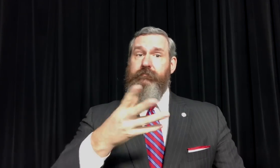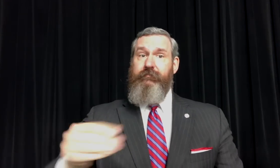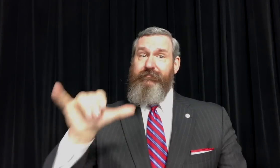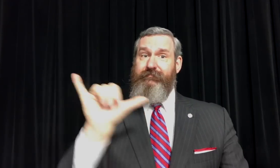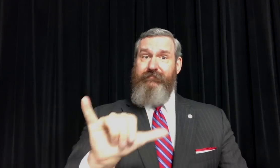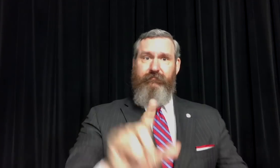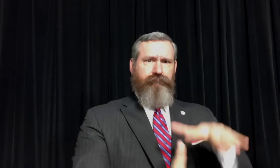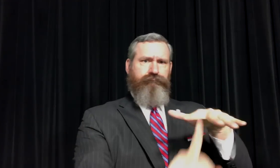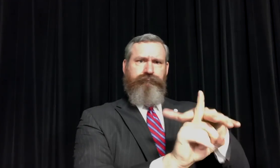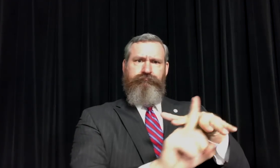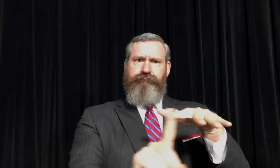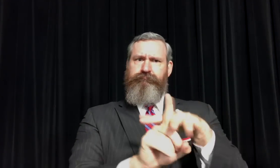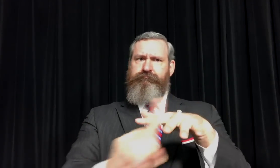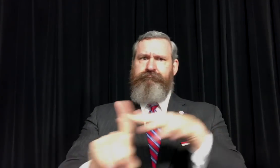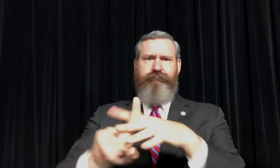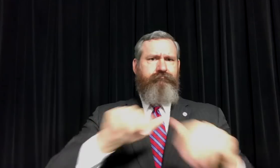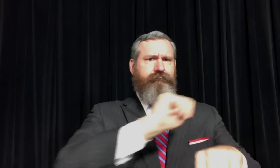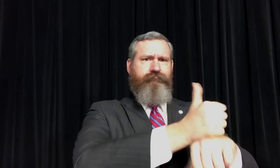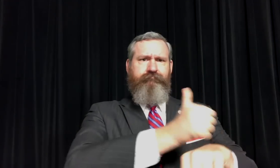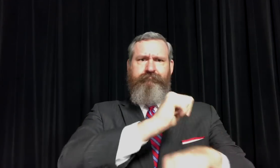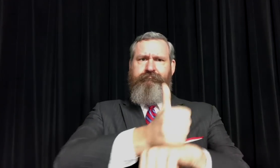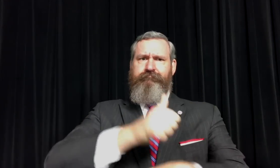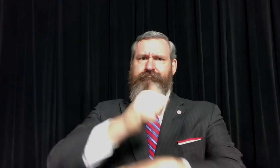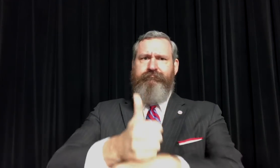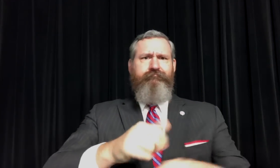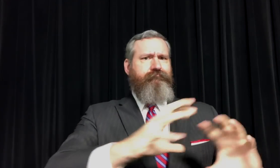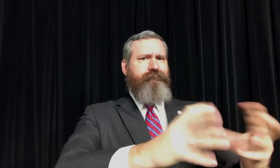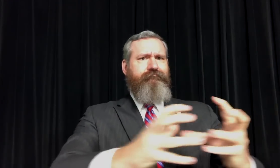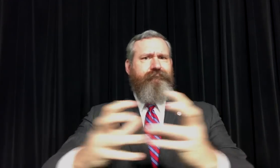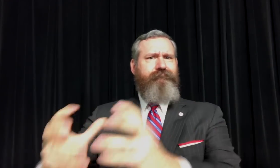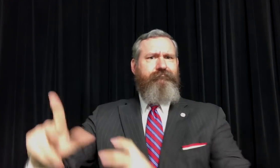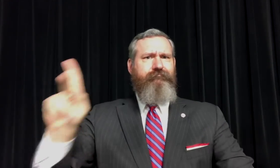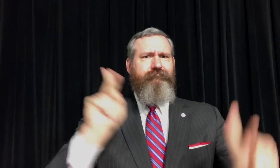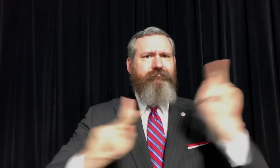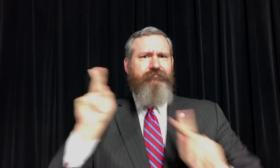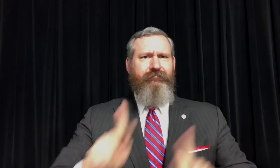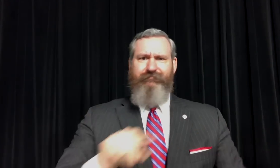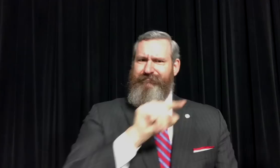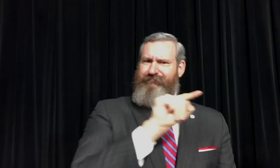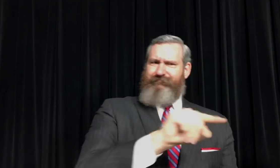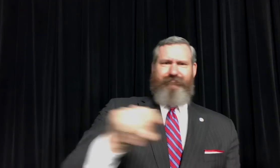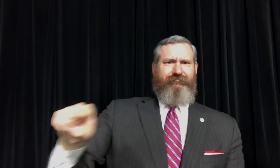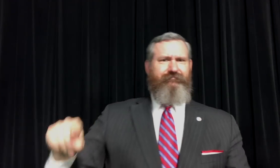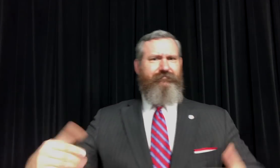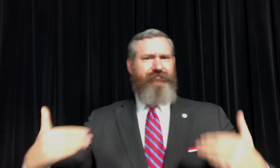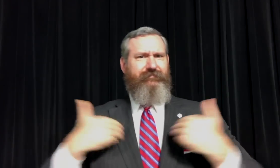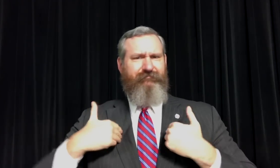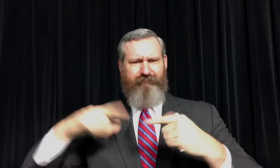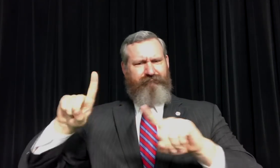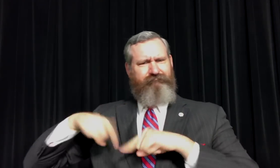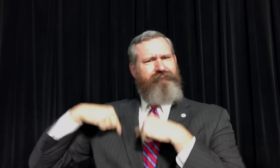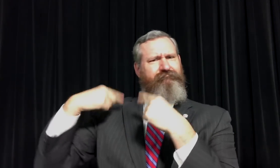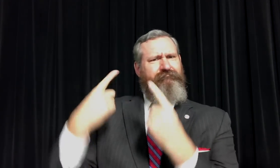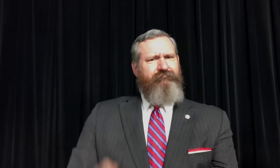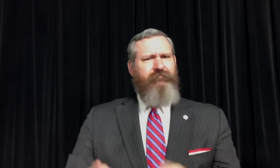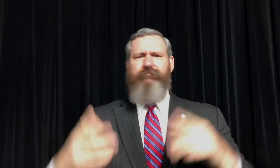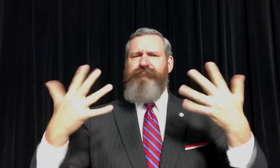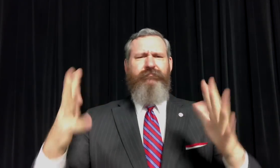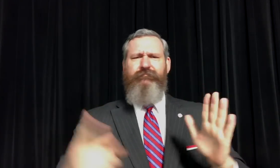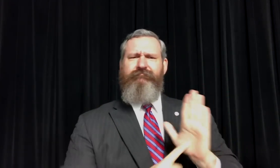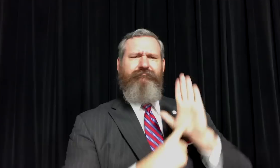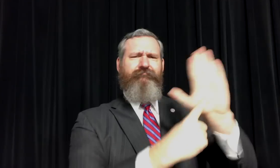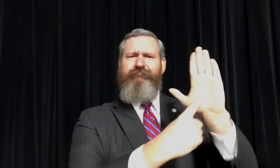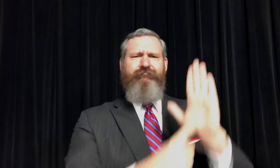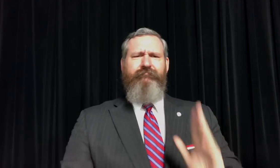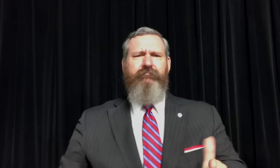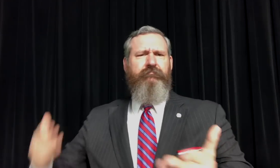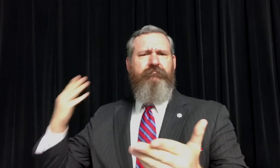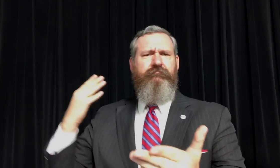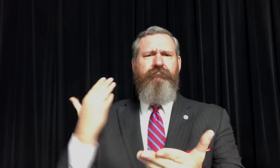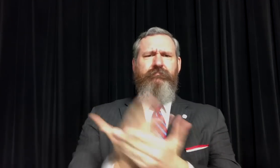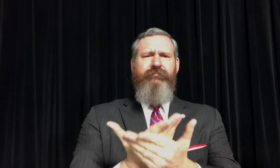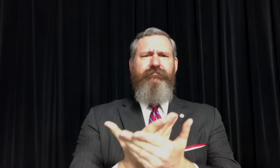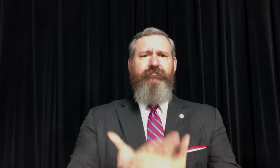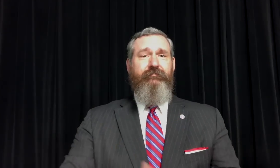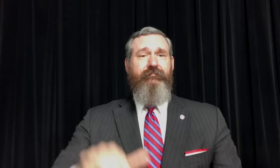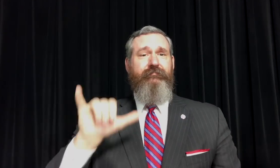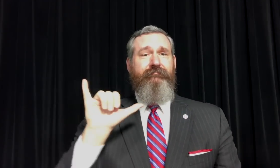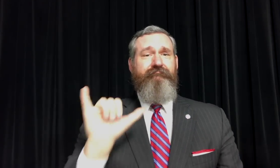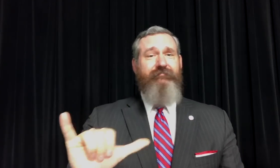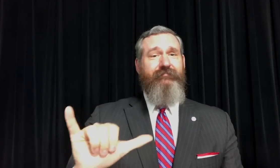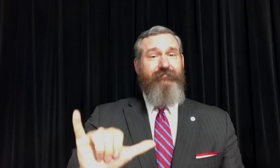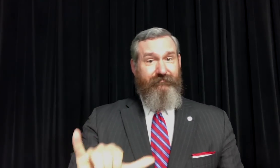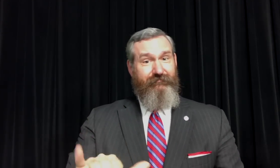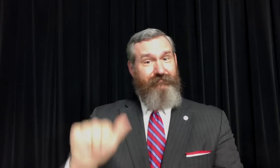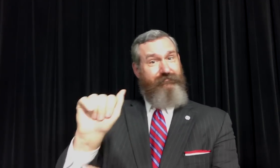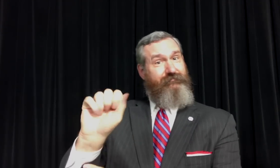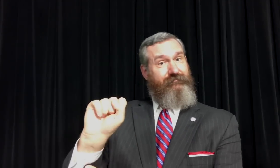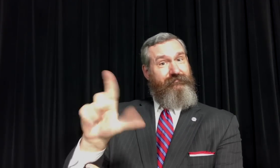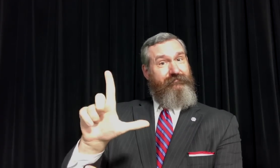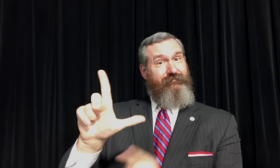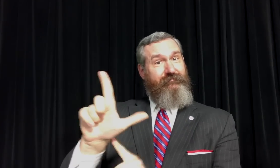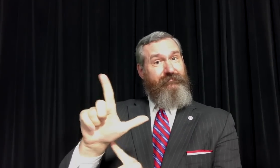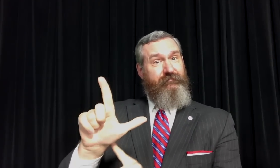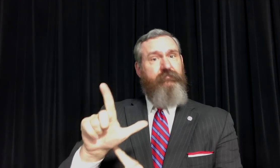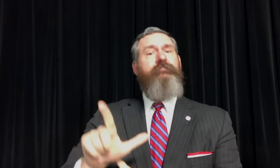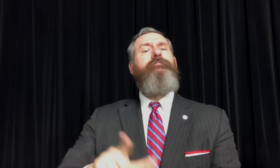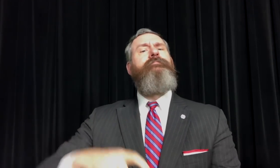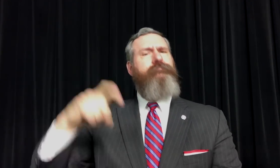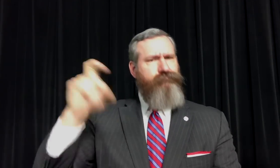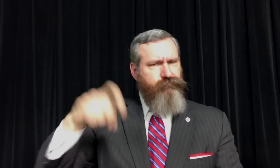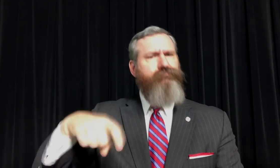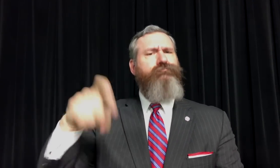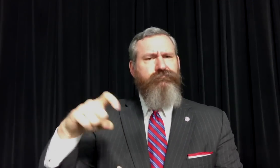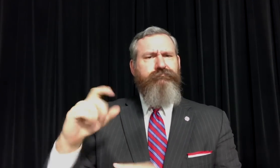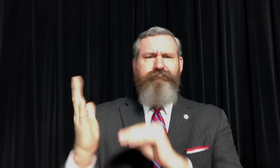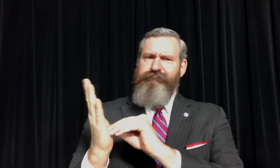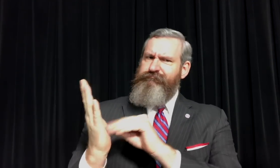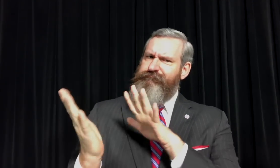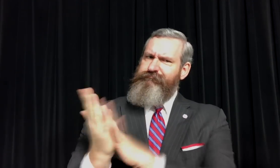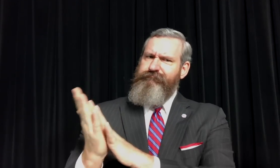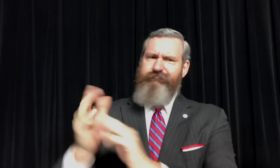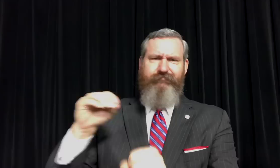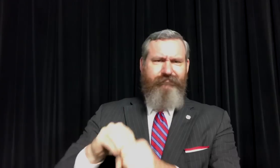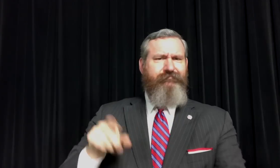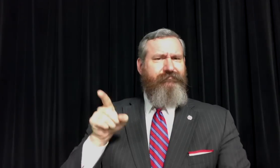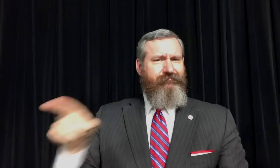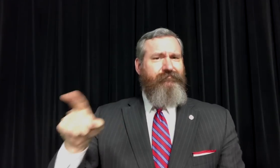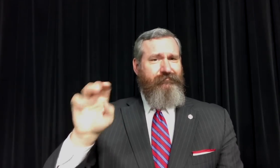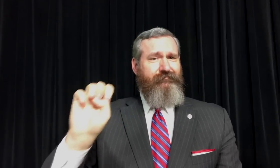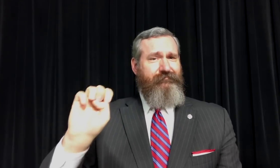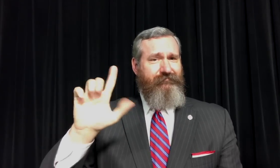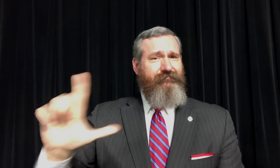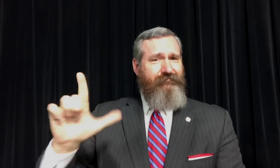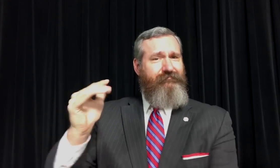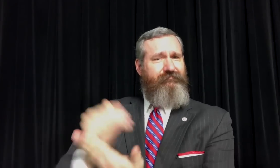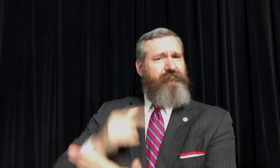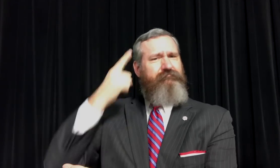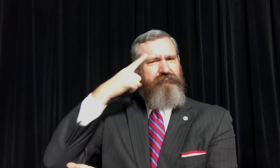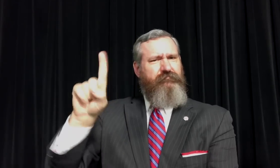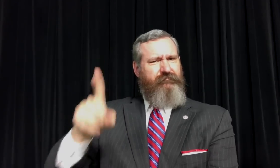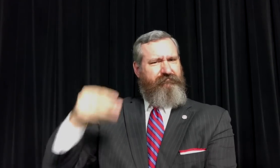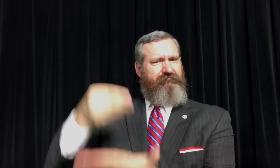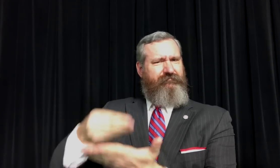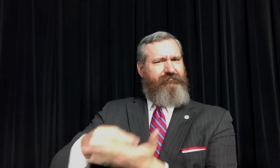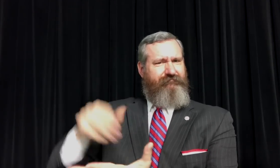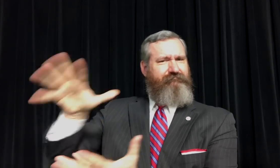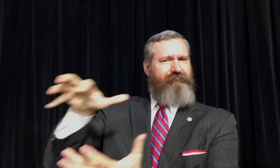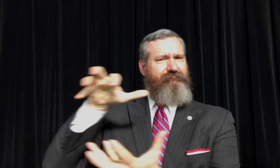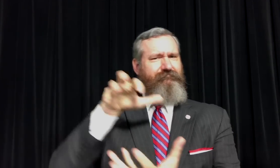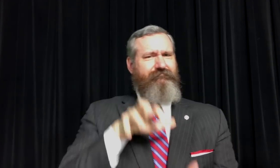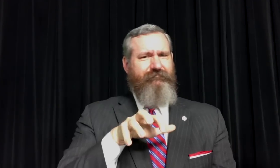and the existence of those organizations and events are further evidence that ASL deserves to be eligible for EL funding.